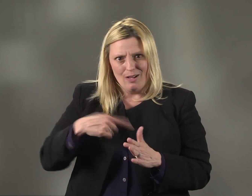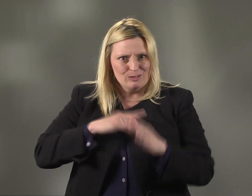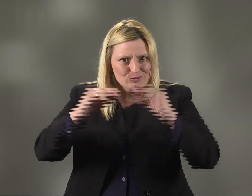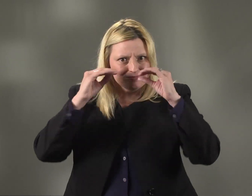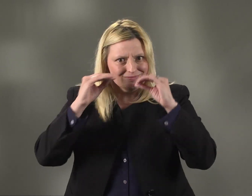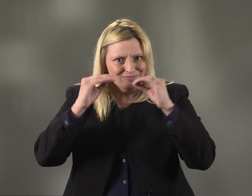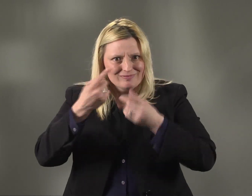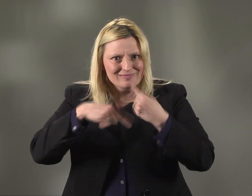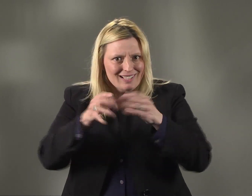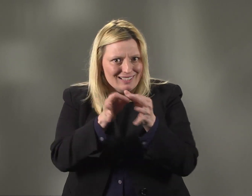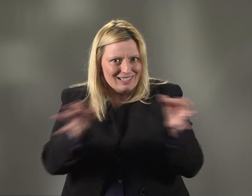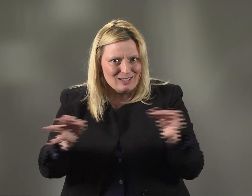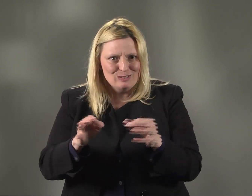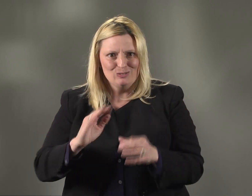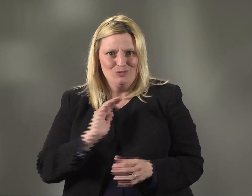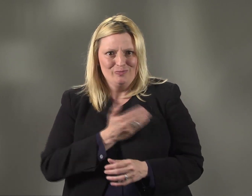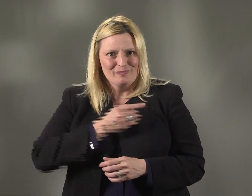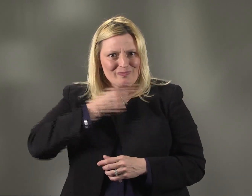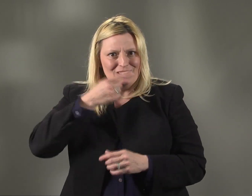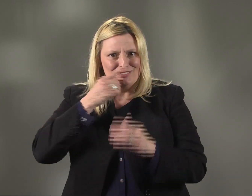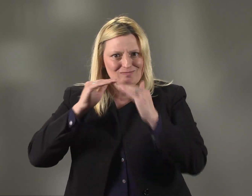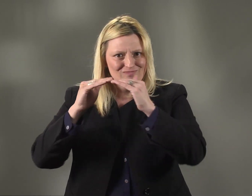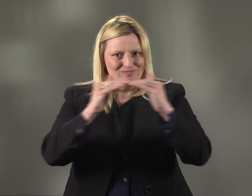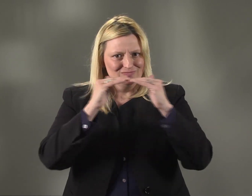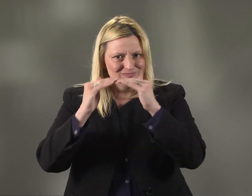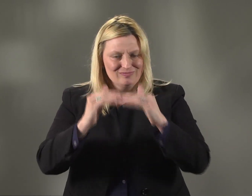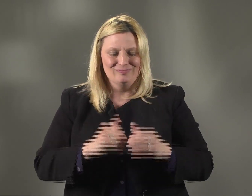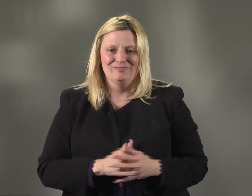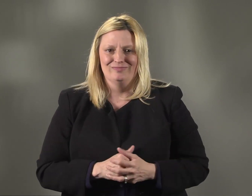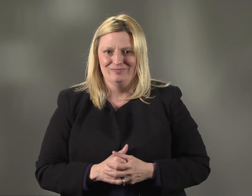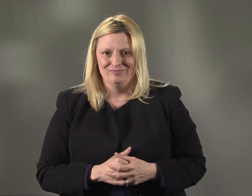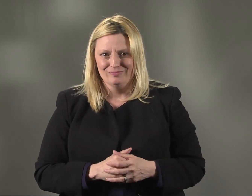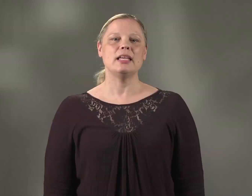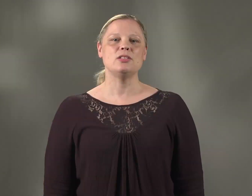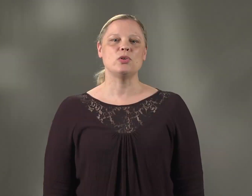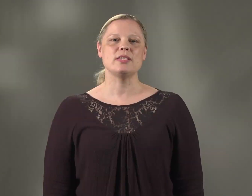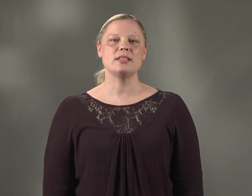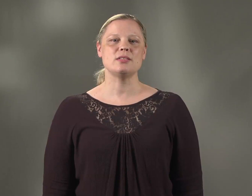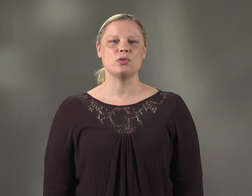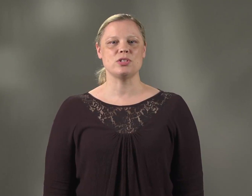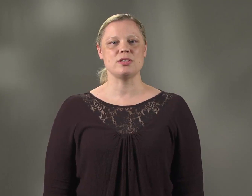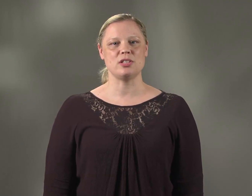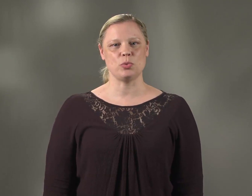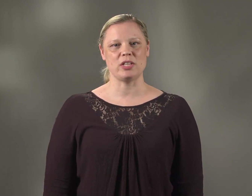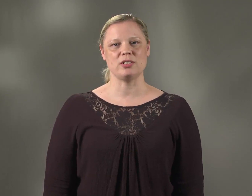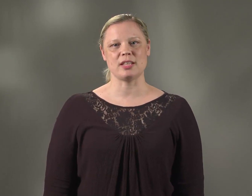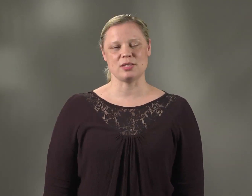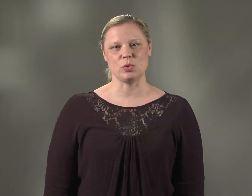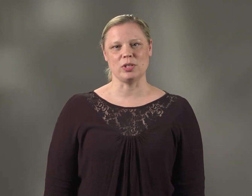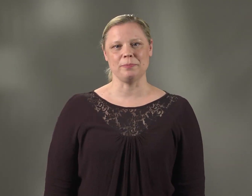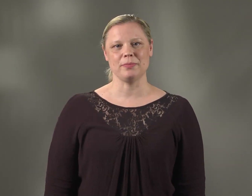She allowed us to teach sign language to hearing peers. In noisy social situations at school